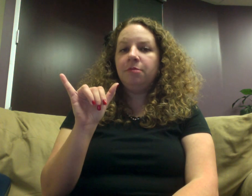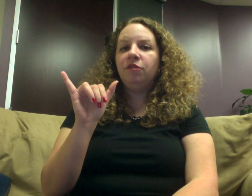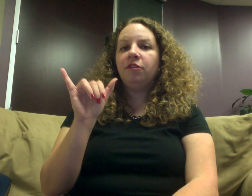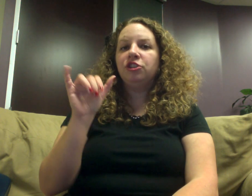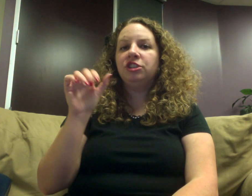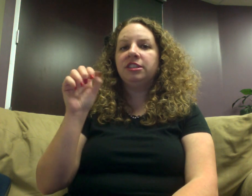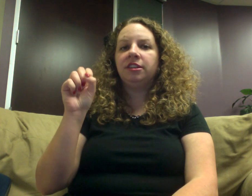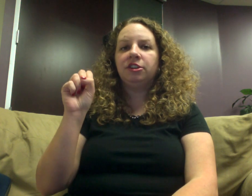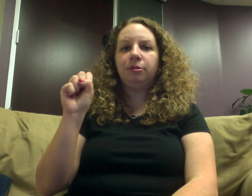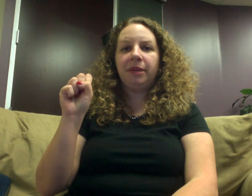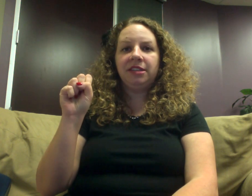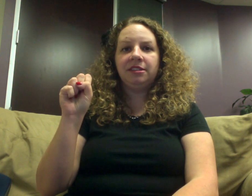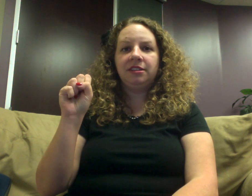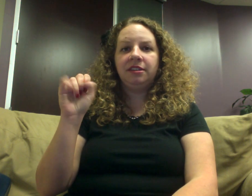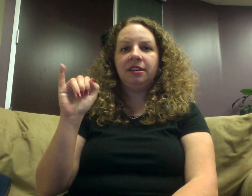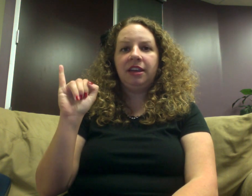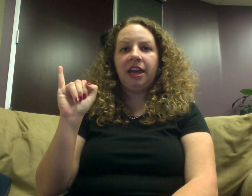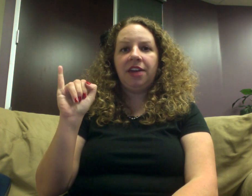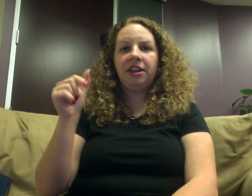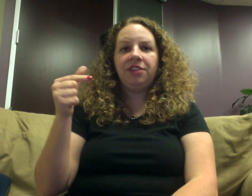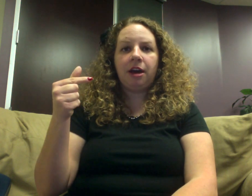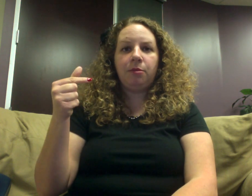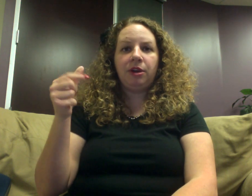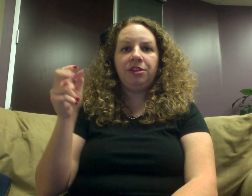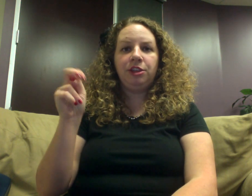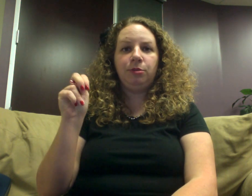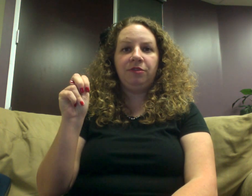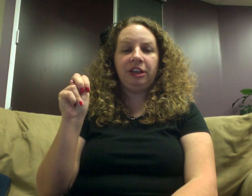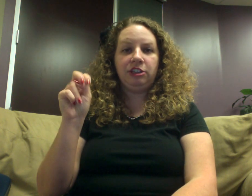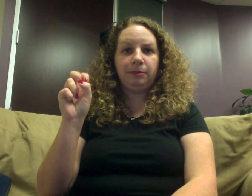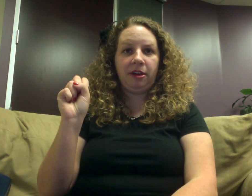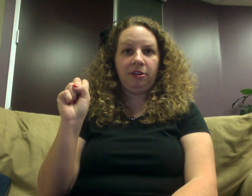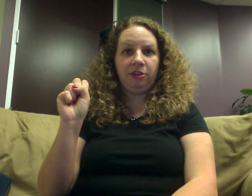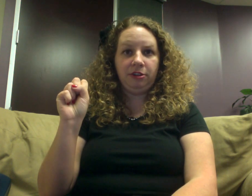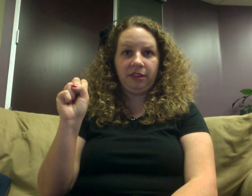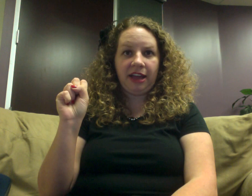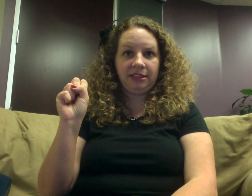then move over just a little bit, and then at that point you will fingerspell your last